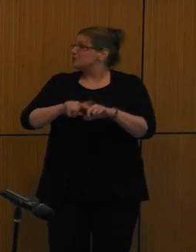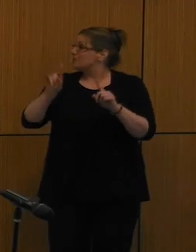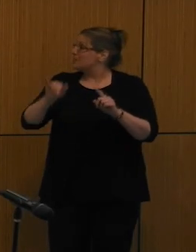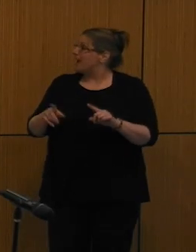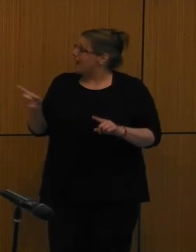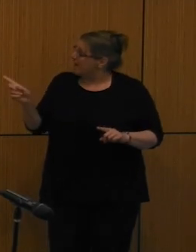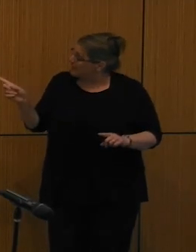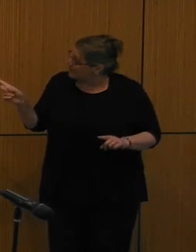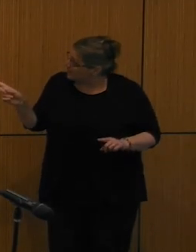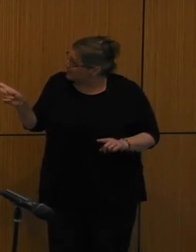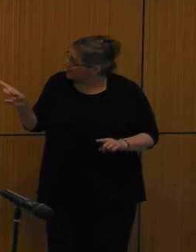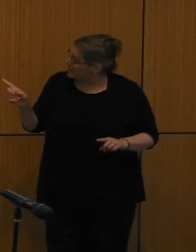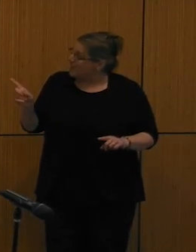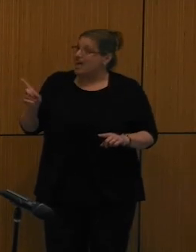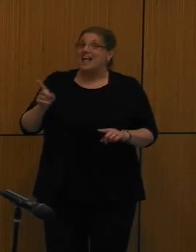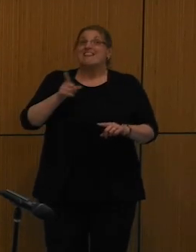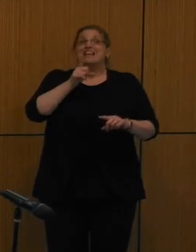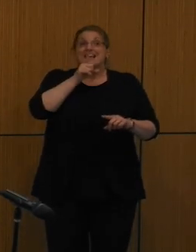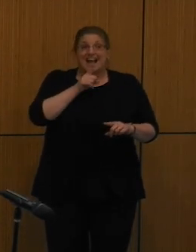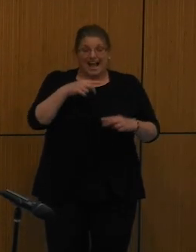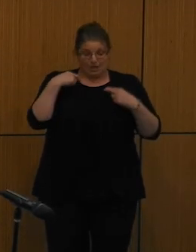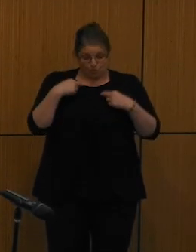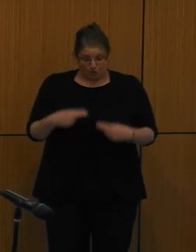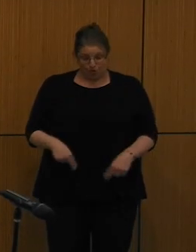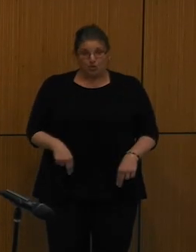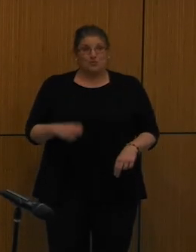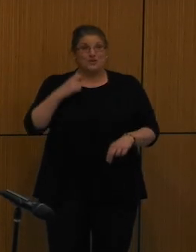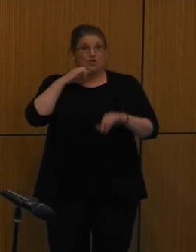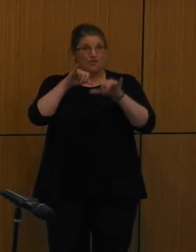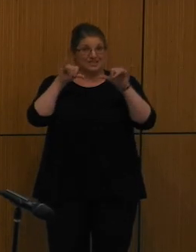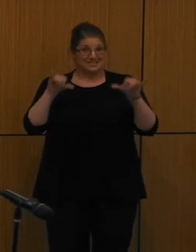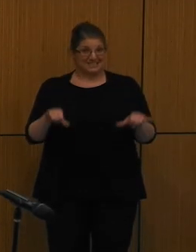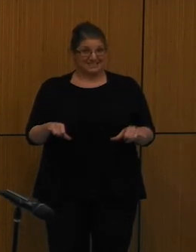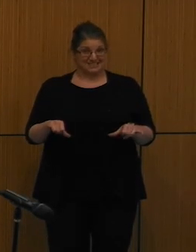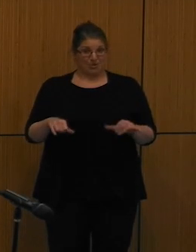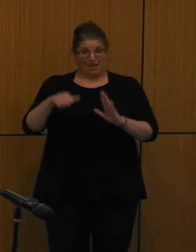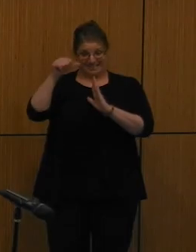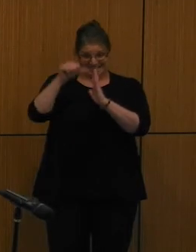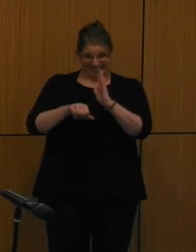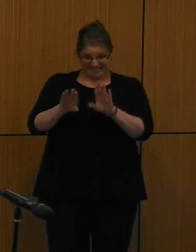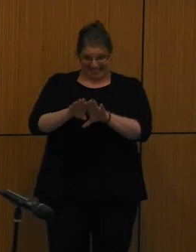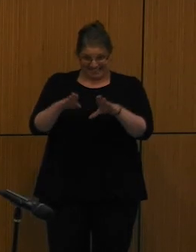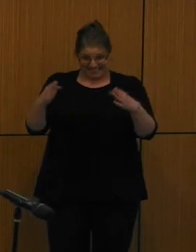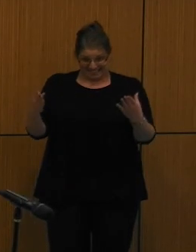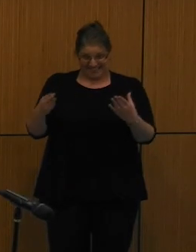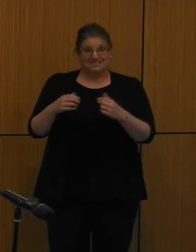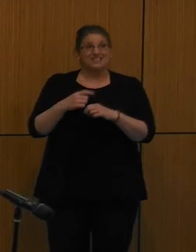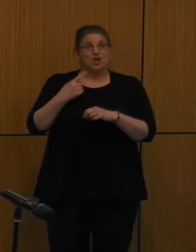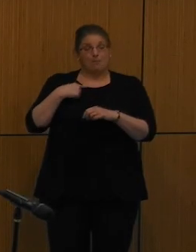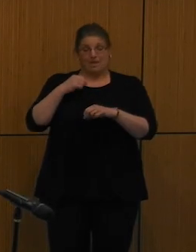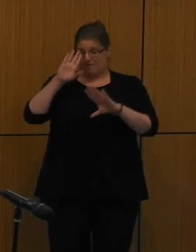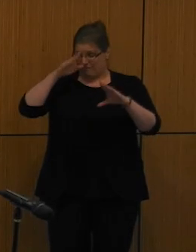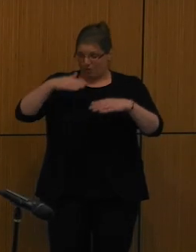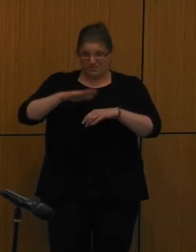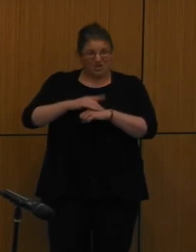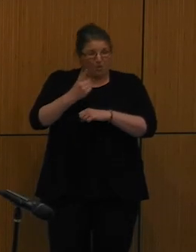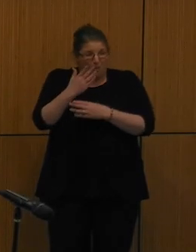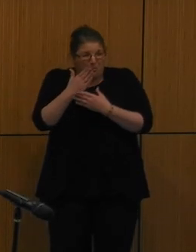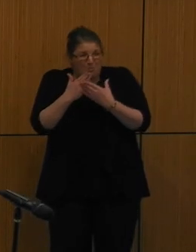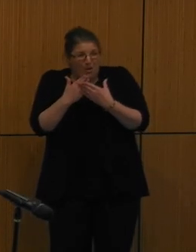of the actual human nervous system that's been dissected, just to say, having just worked on a little part of the nervous system for the past three years, that this must have taken forever to do.